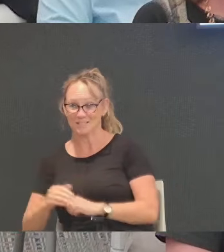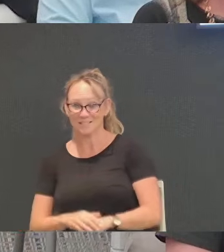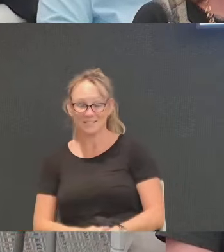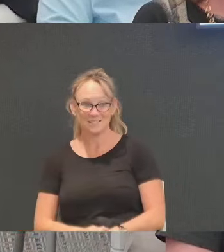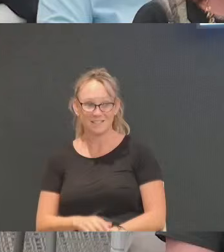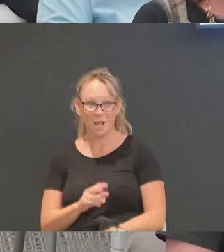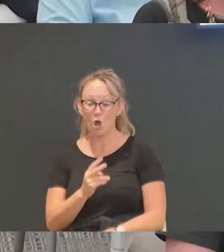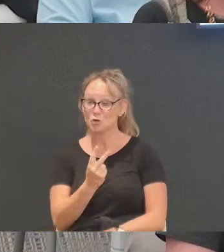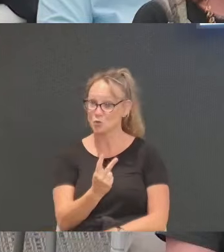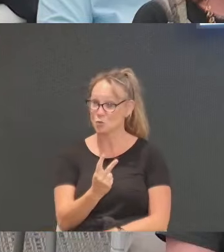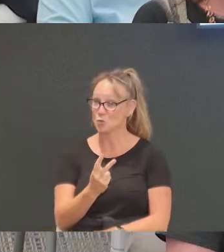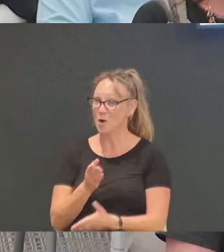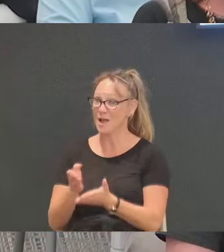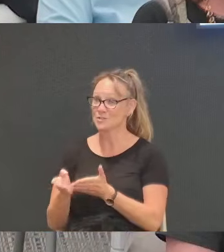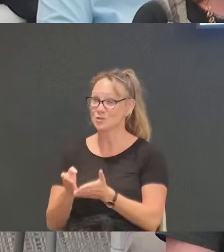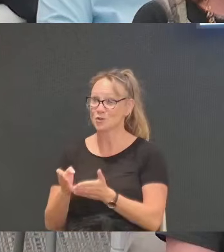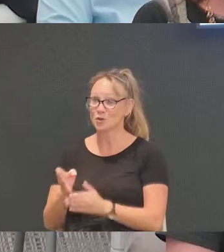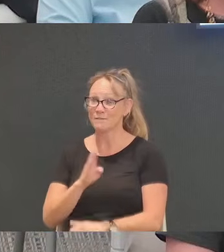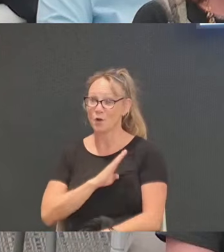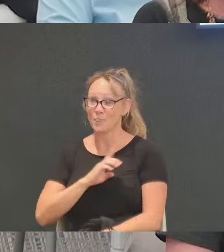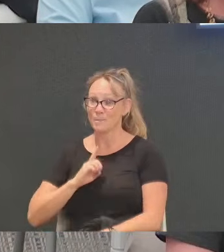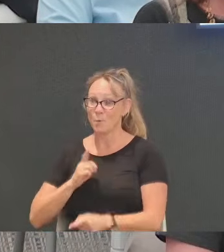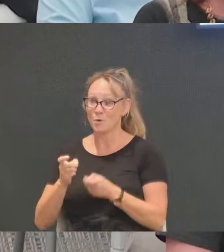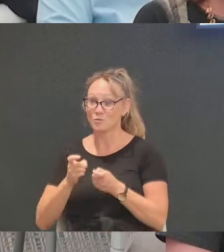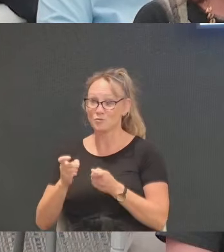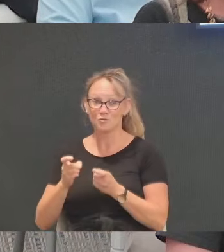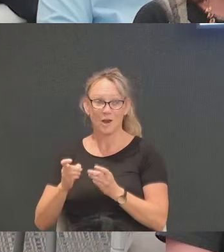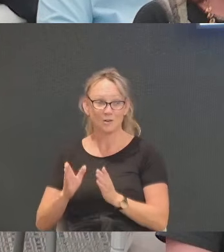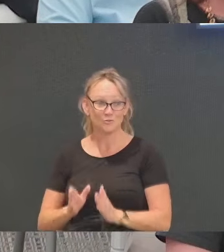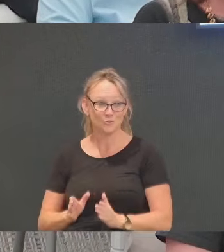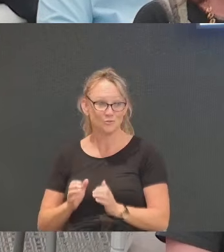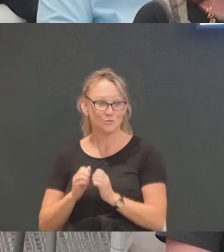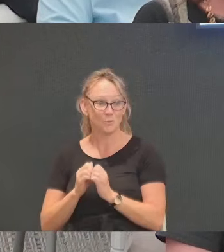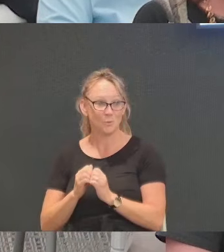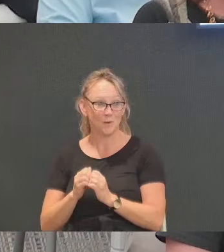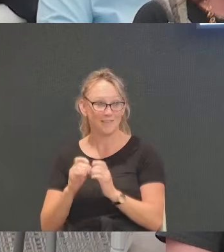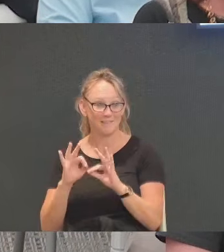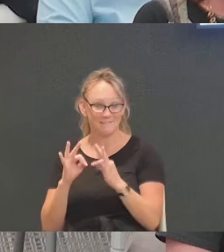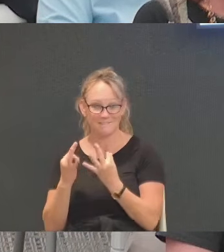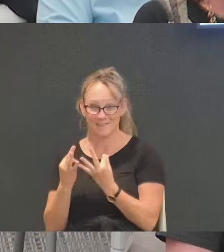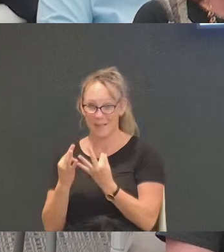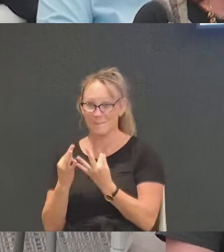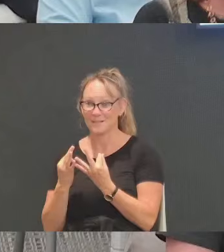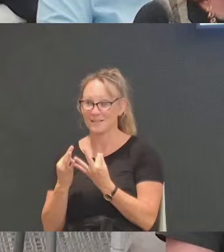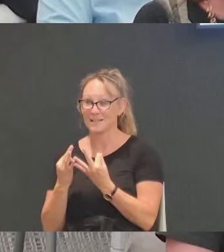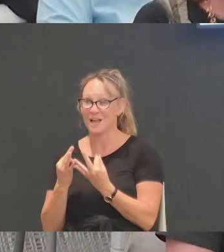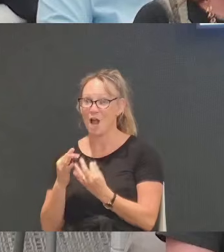nurturing center. I'm here this evening with our CEO, Jane Hearns. the Family Nurturing Center is a